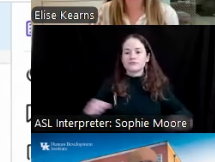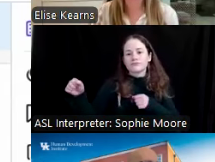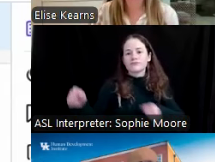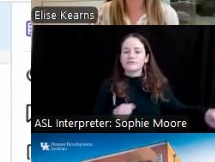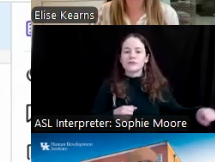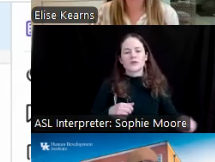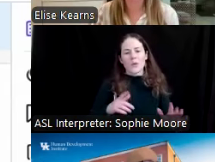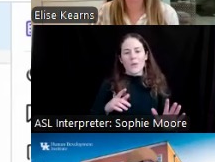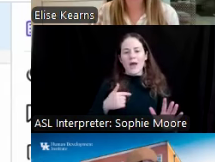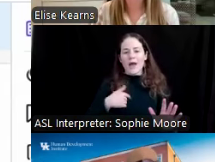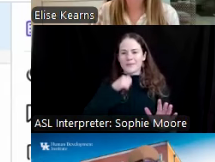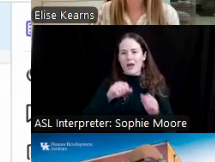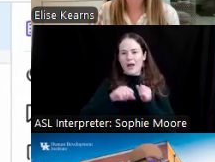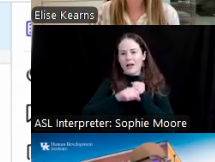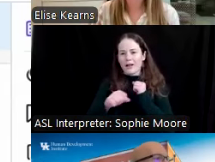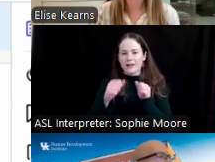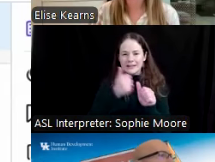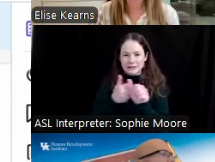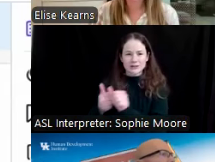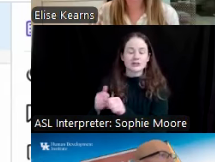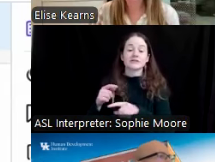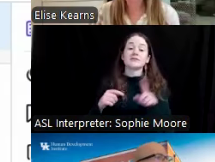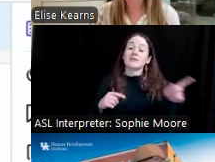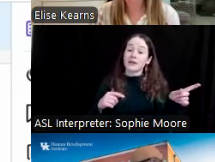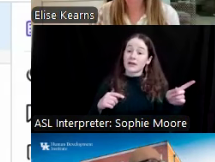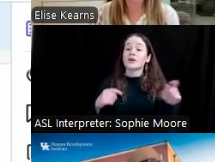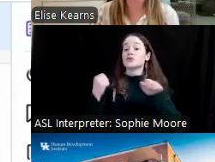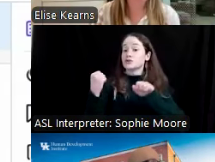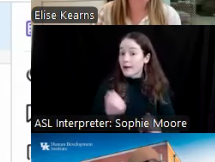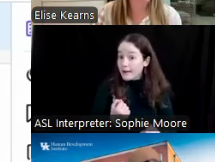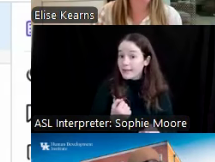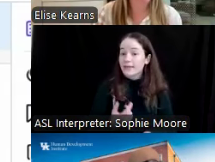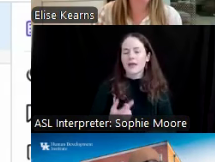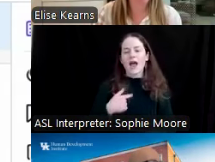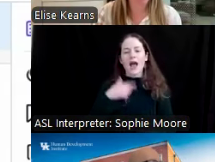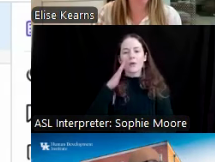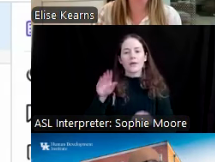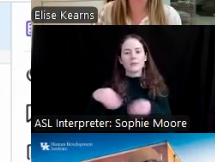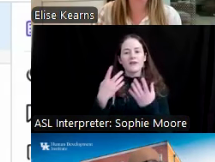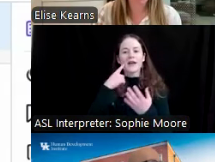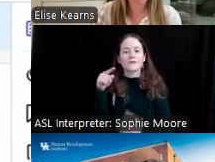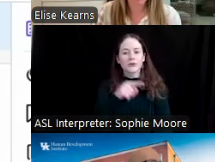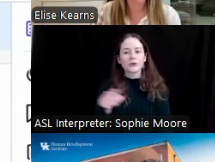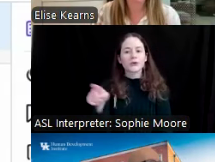strength. So I will provide this for you and this will be a part of our slides. I think